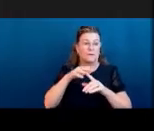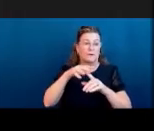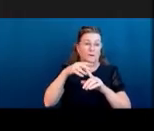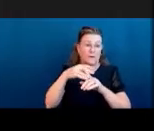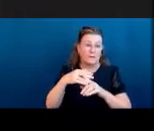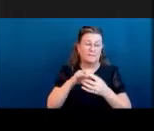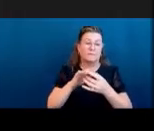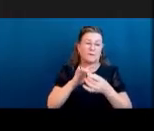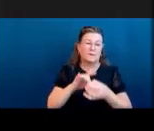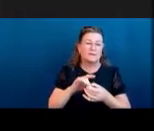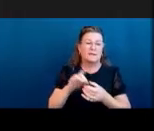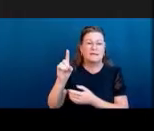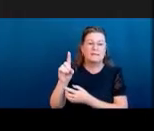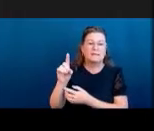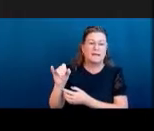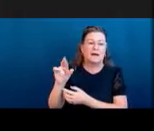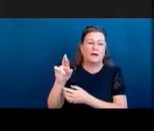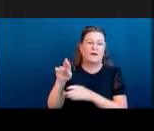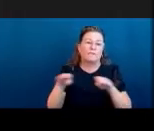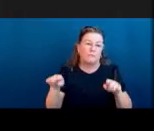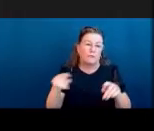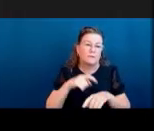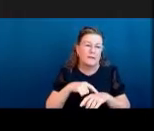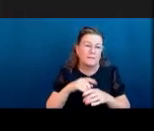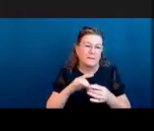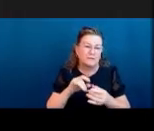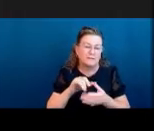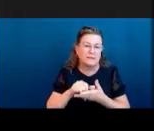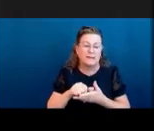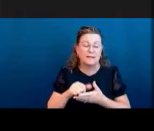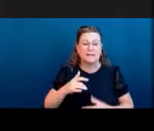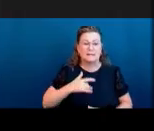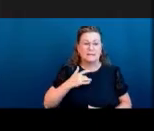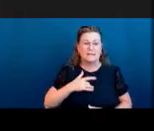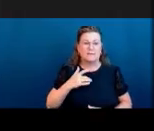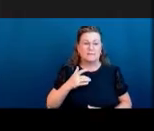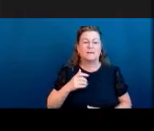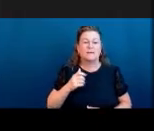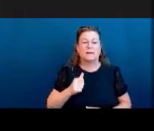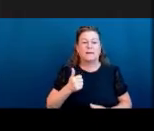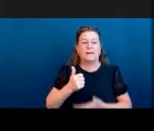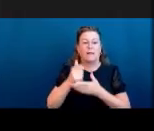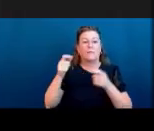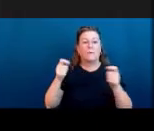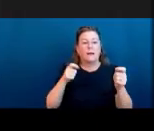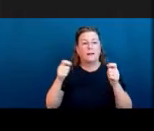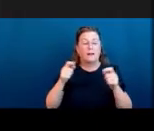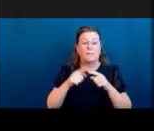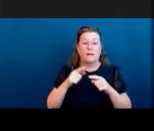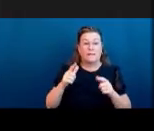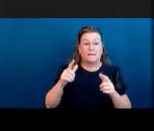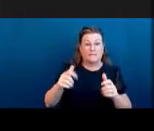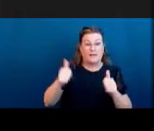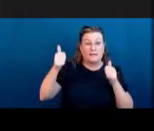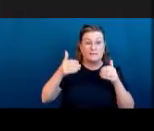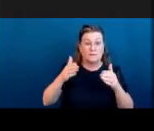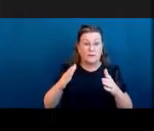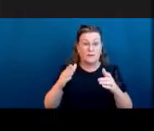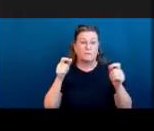Floortime talks about. Sensory is incredibly regulating, but the fastest way to regulate a child is through relationship